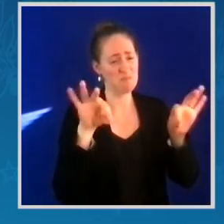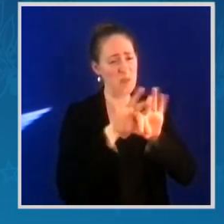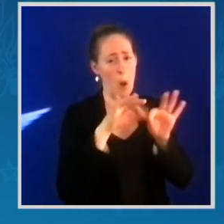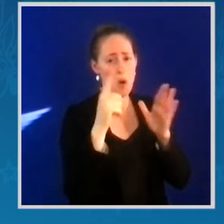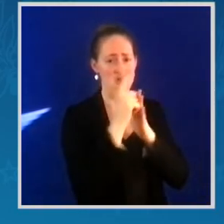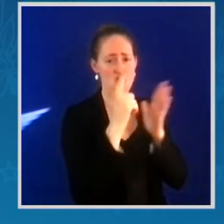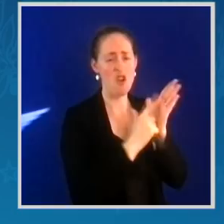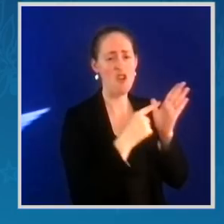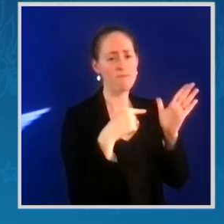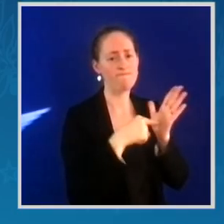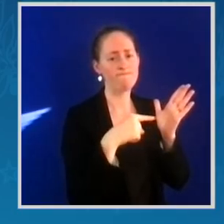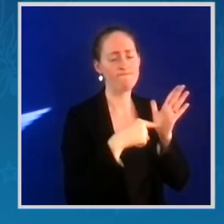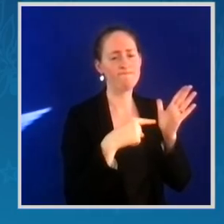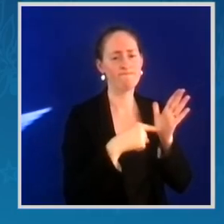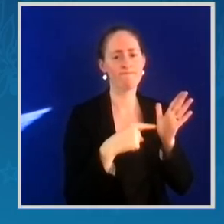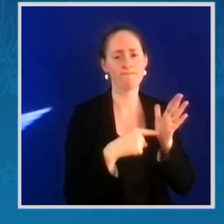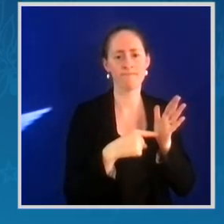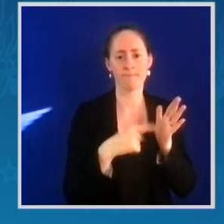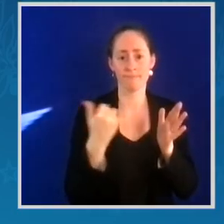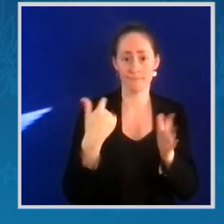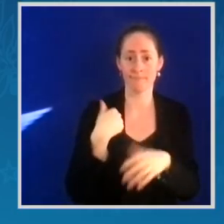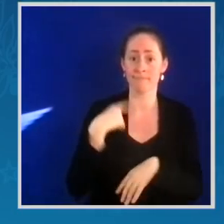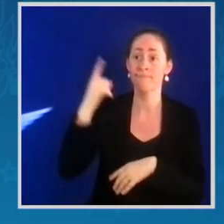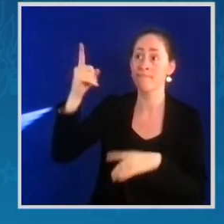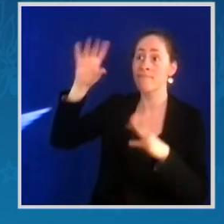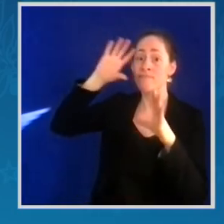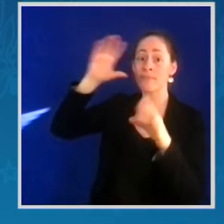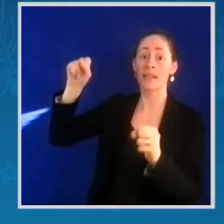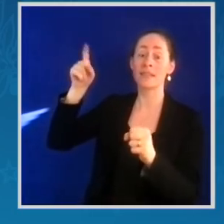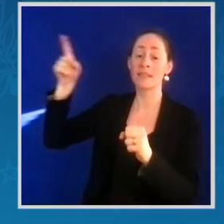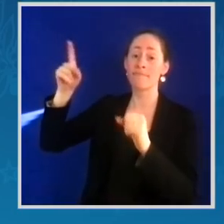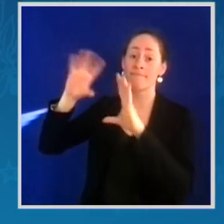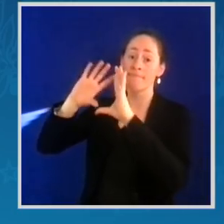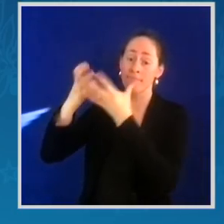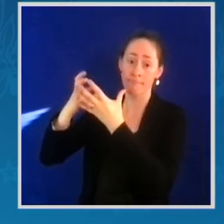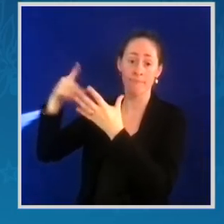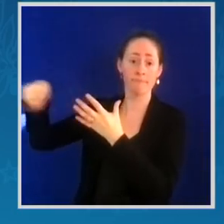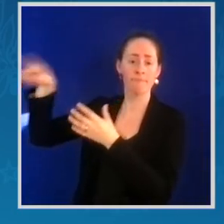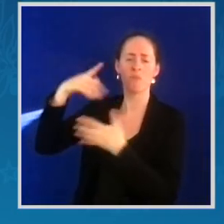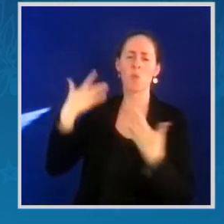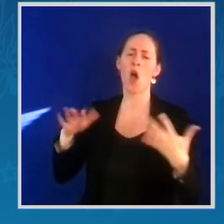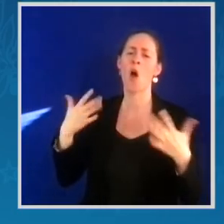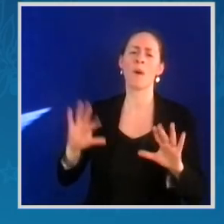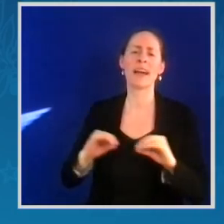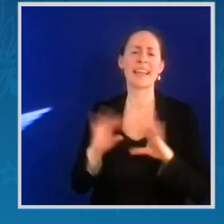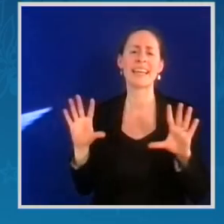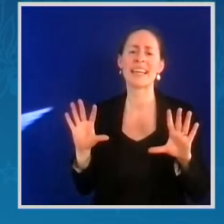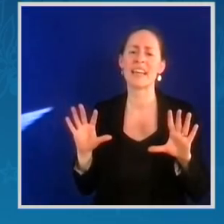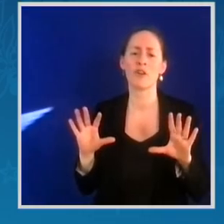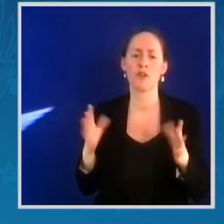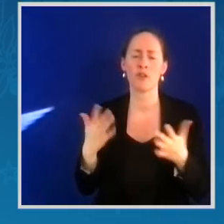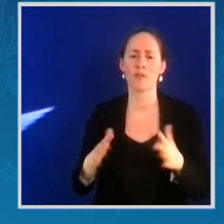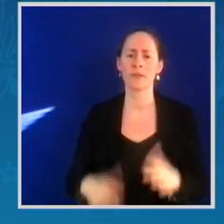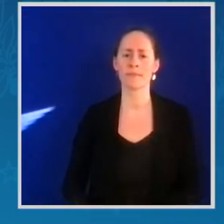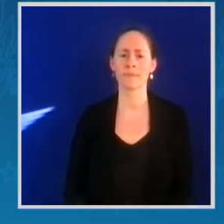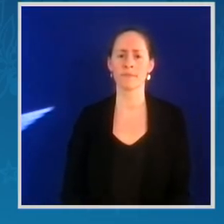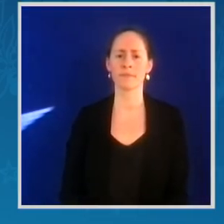the President has been unambiguous. That is one the for the people act needs to be passed.